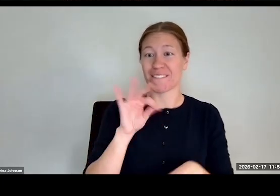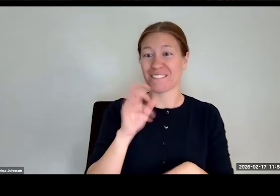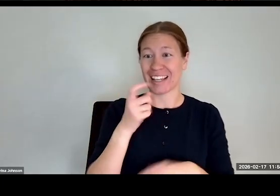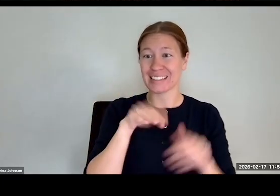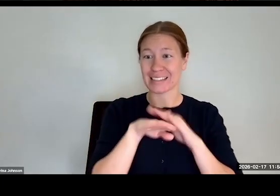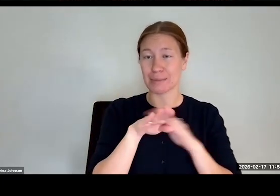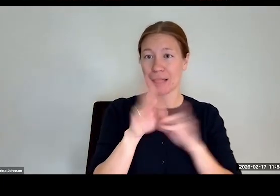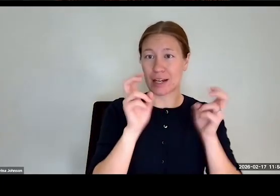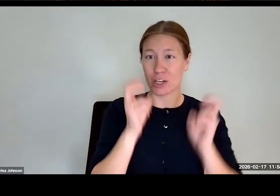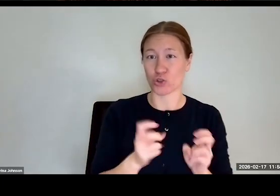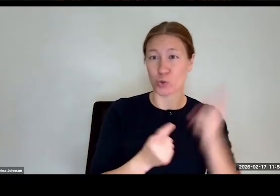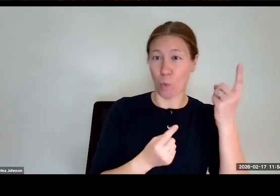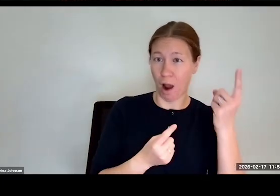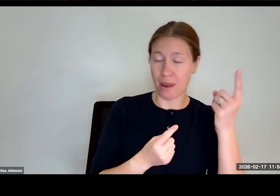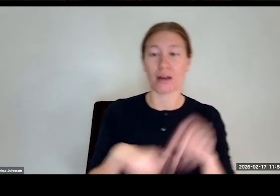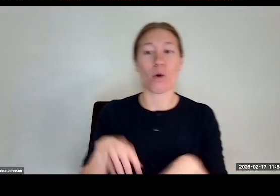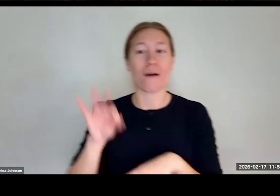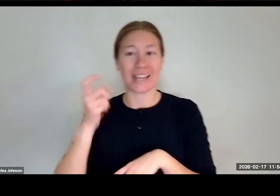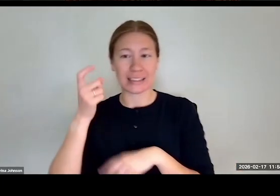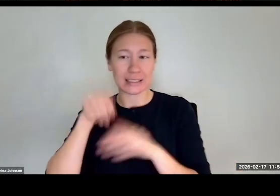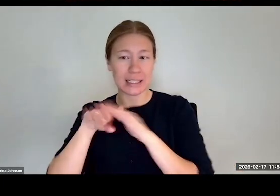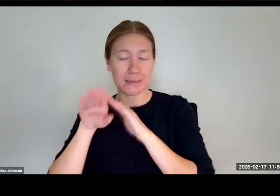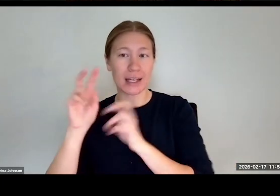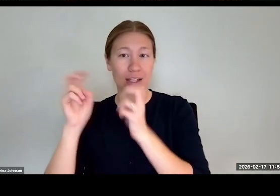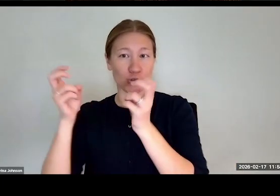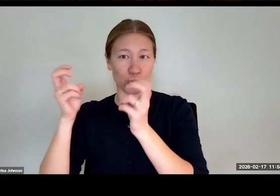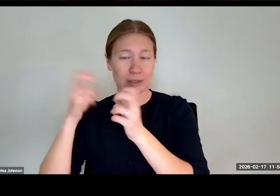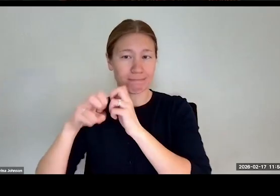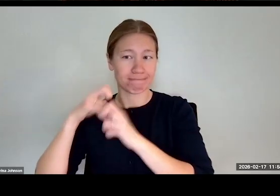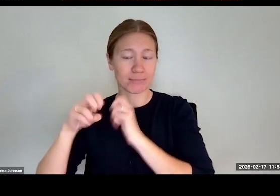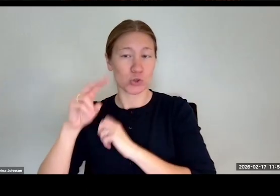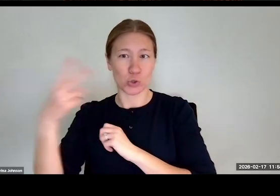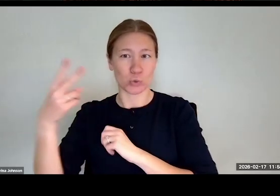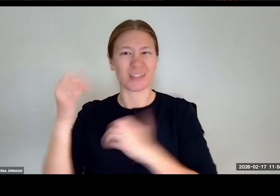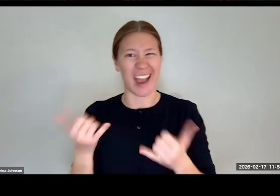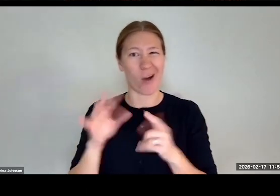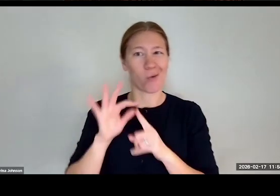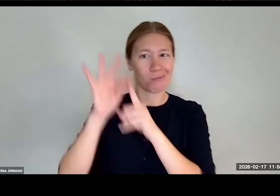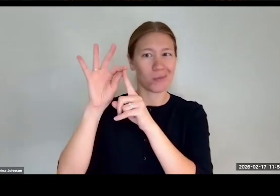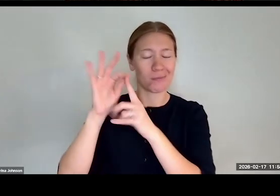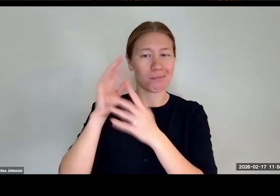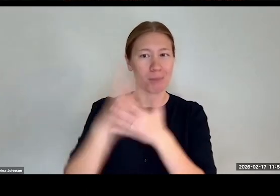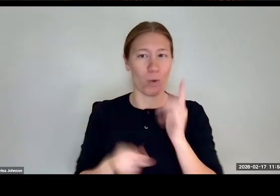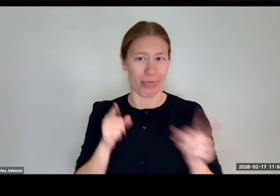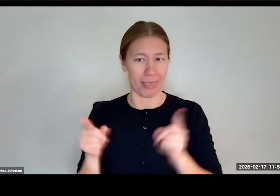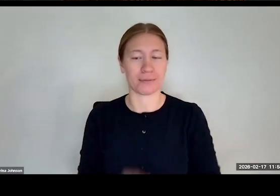have it fix accessibility issues. Two. They are now both unique. I also need to fix up my table here.